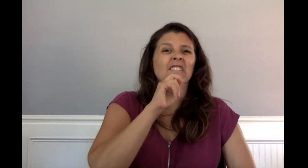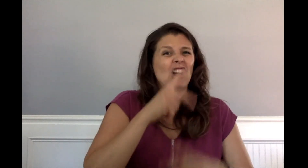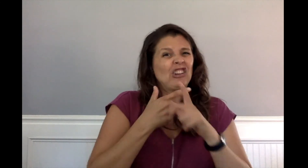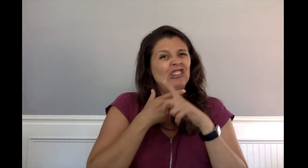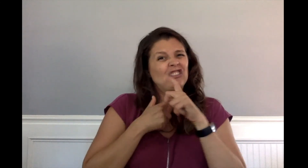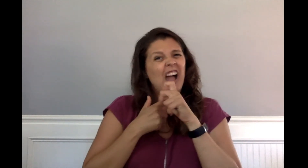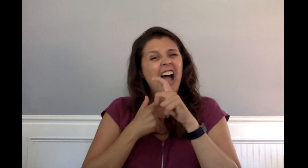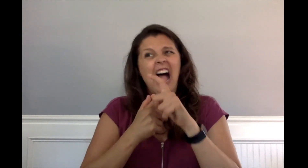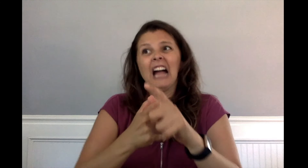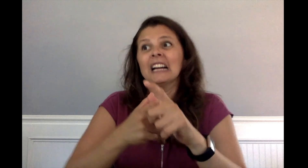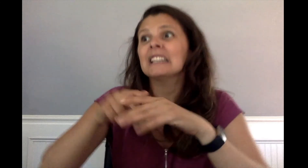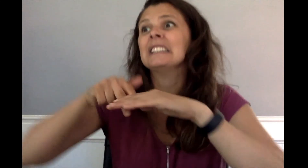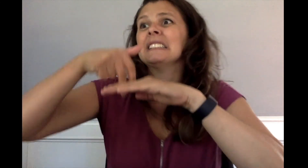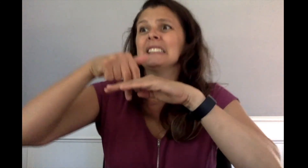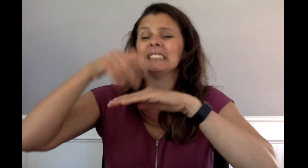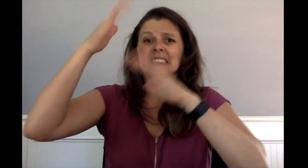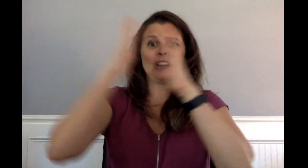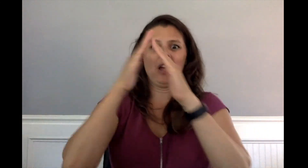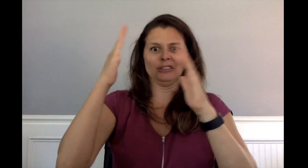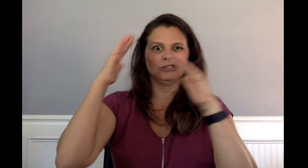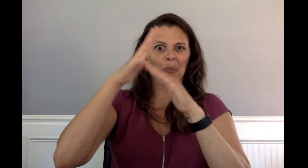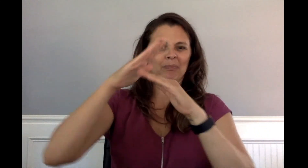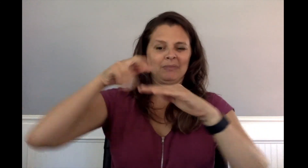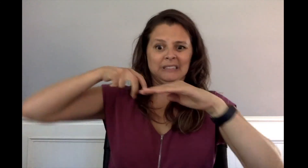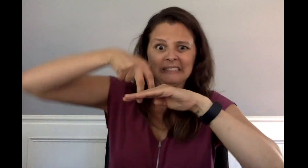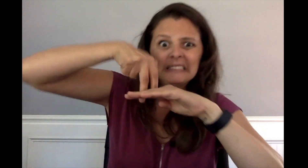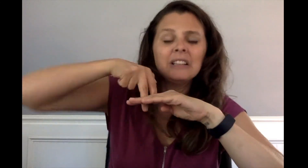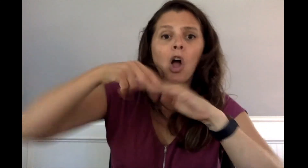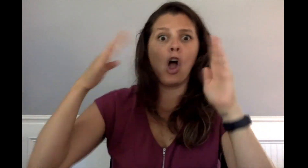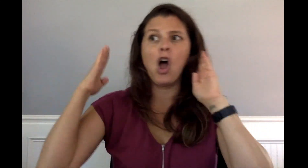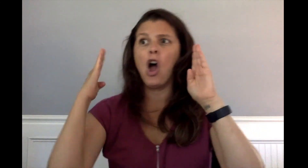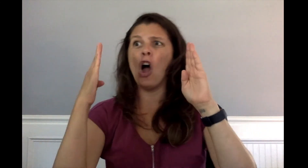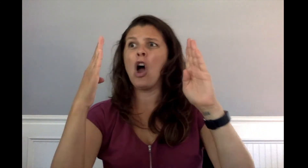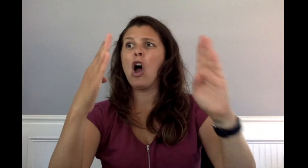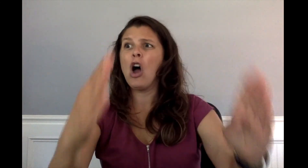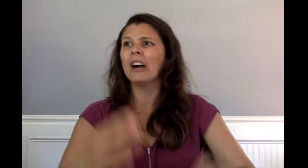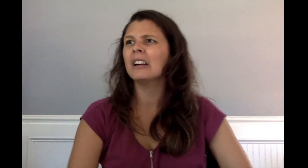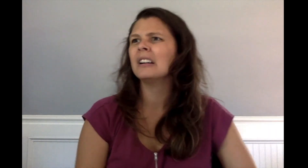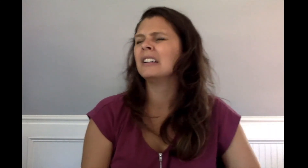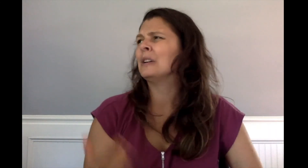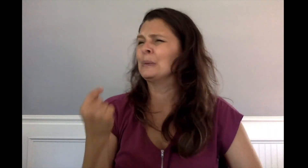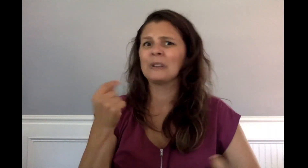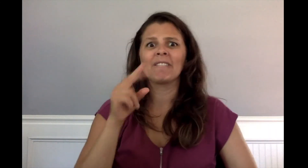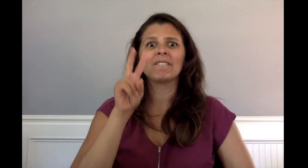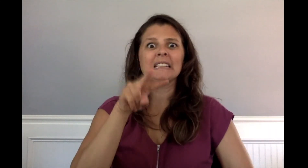Charlie and Frog ran toward the top of the stairs of the great hall.